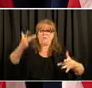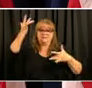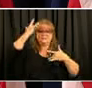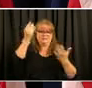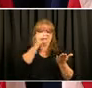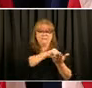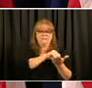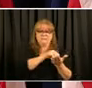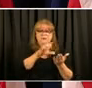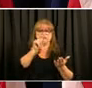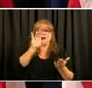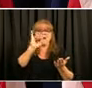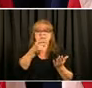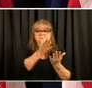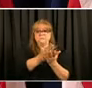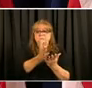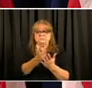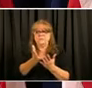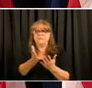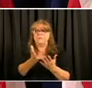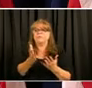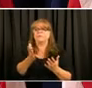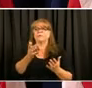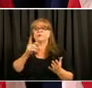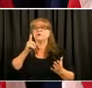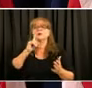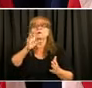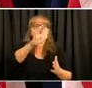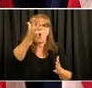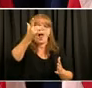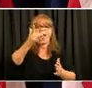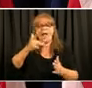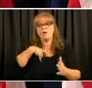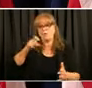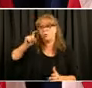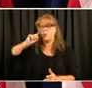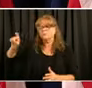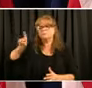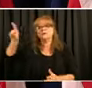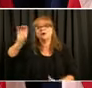from ohio and ohio college last week thank you very much uh do you want please to be notified